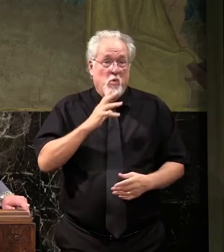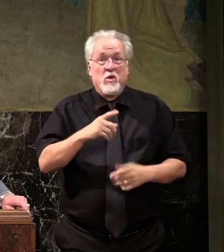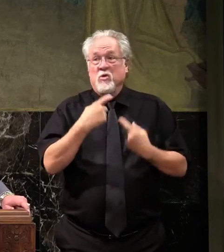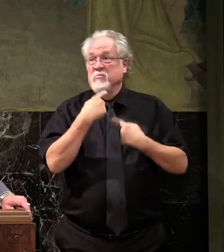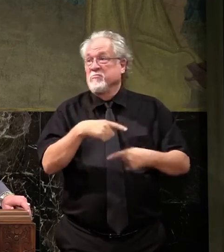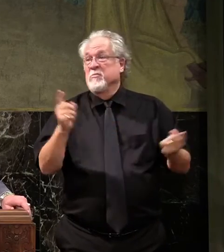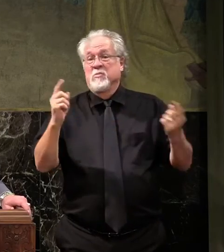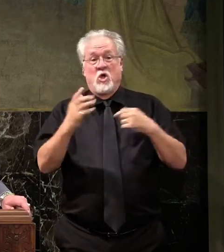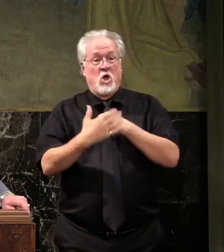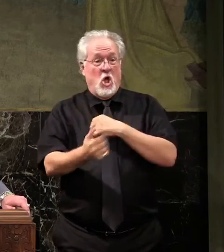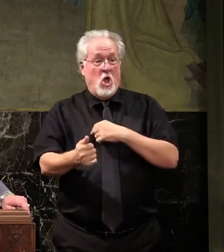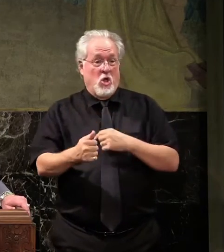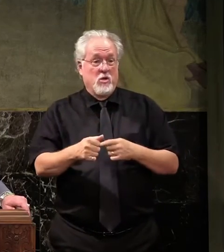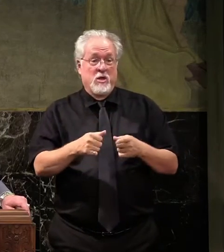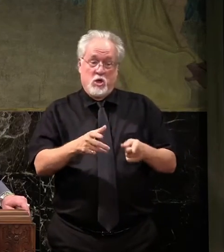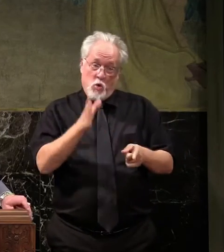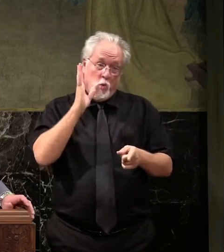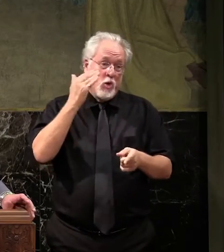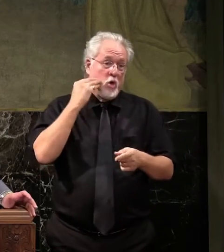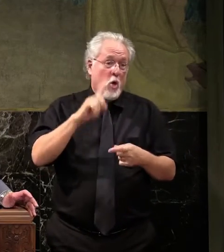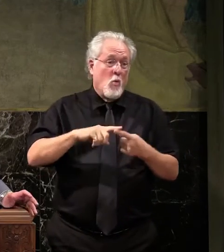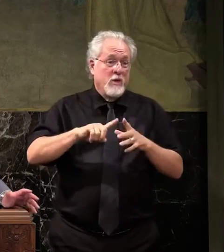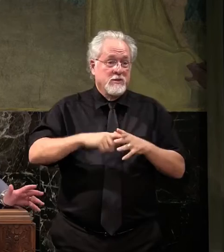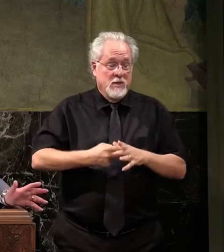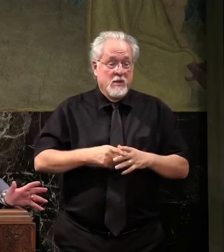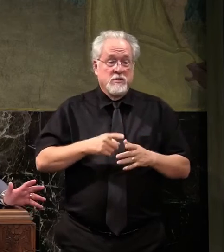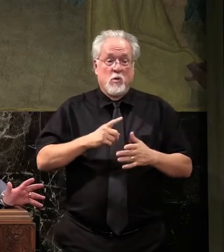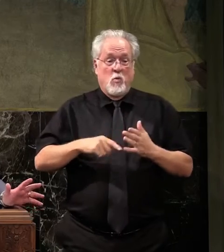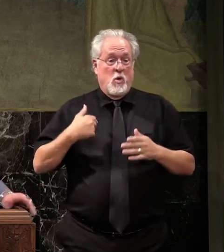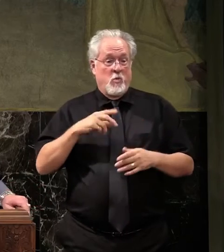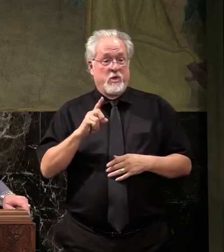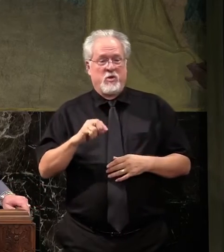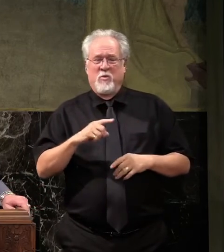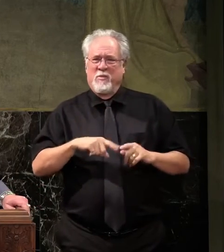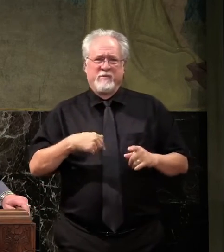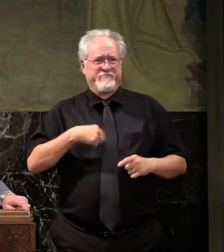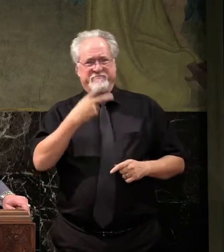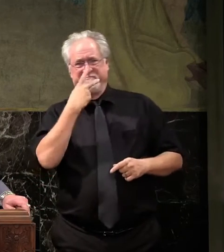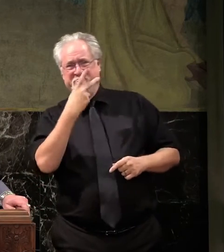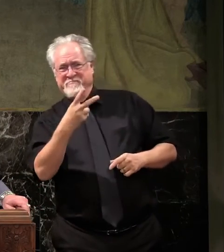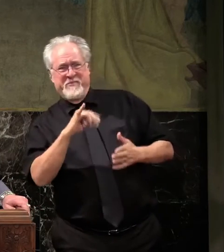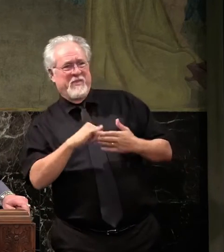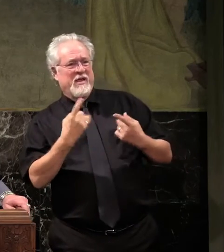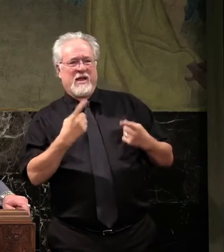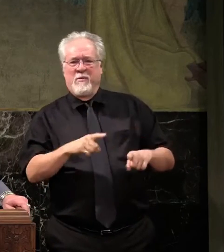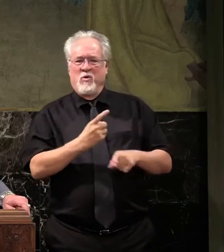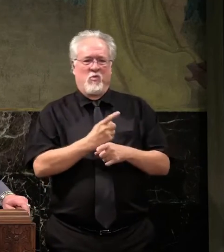you will know when it starts and and what will be dealt with but I really just don't see that that happening right now.